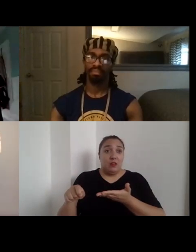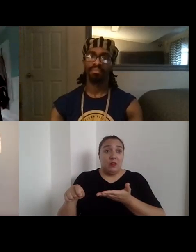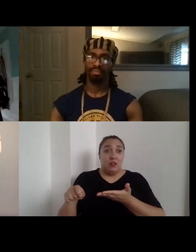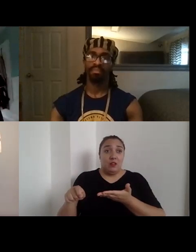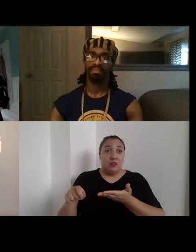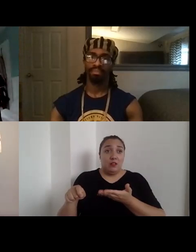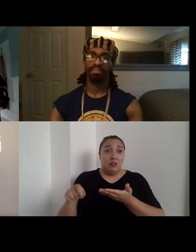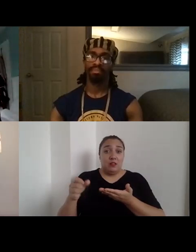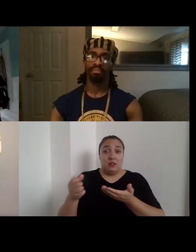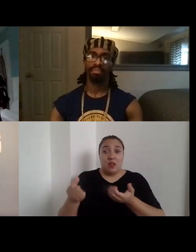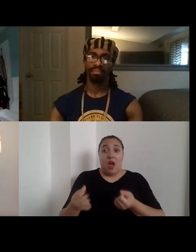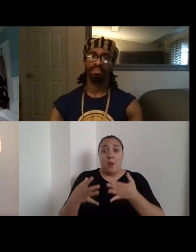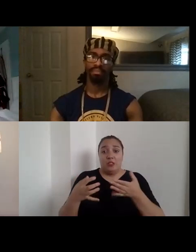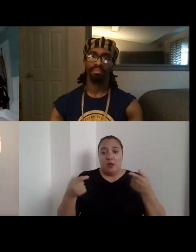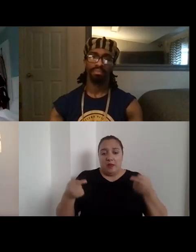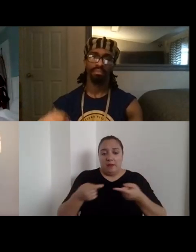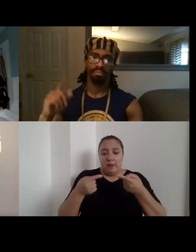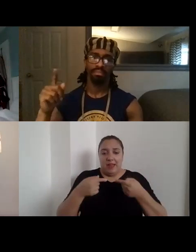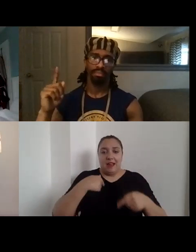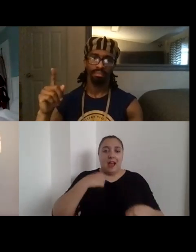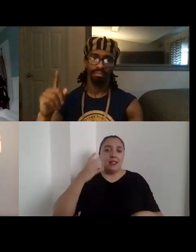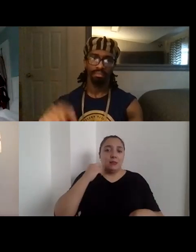chronic pain I have every day and also what I did that